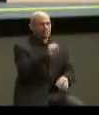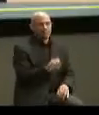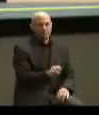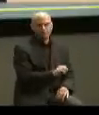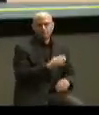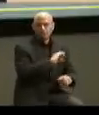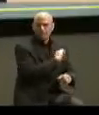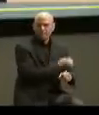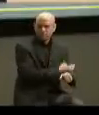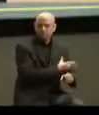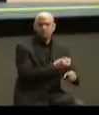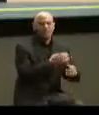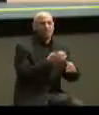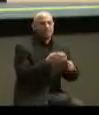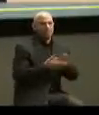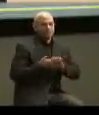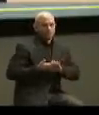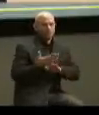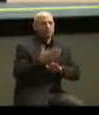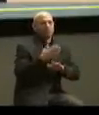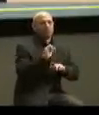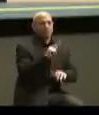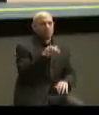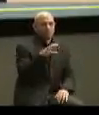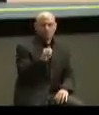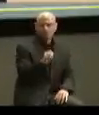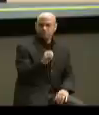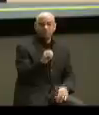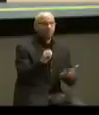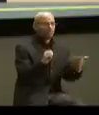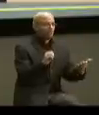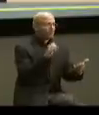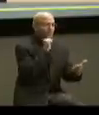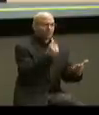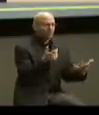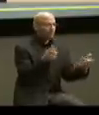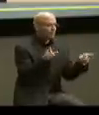STRATEGY FOR SOUTHEAST ENERGY EFFICIENCY ALLIANCE.